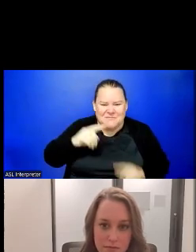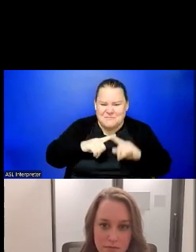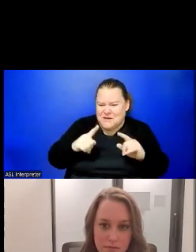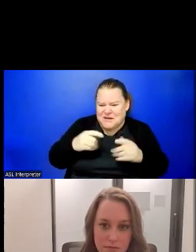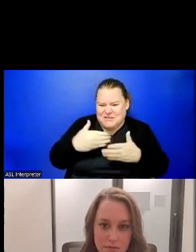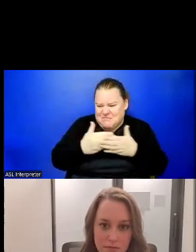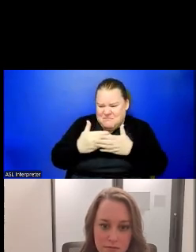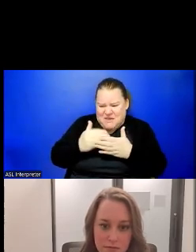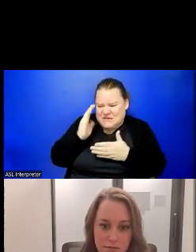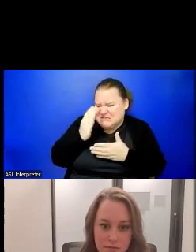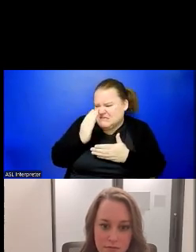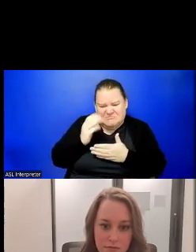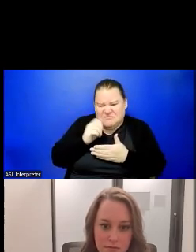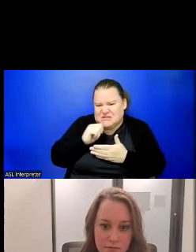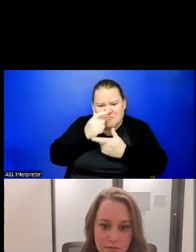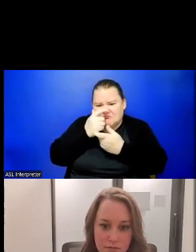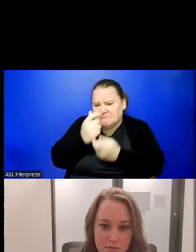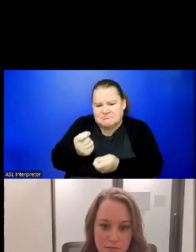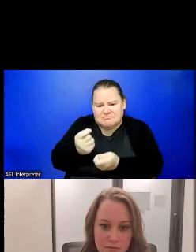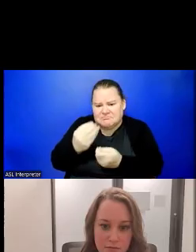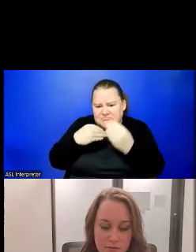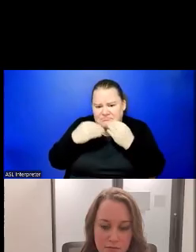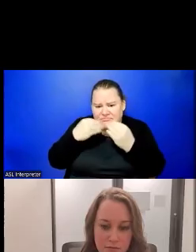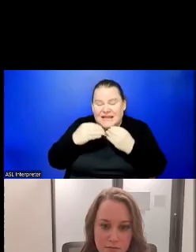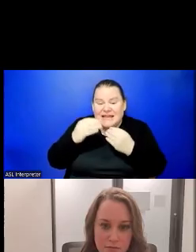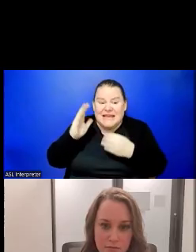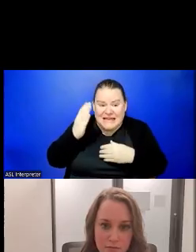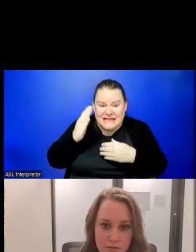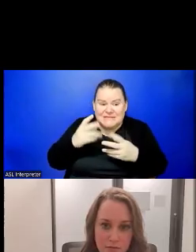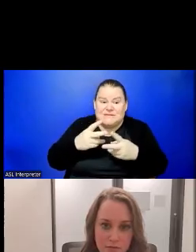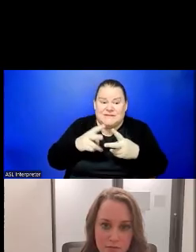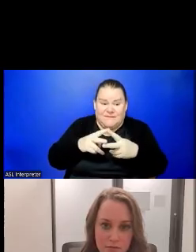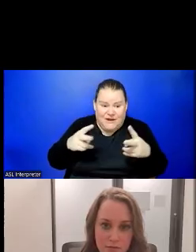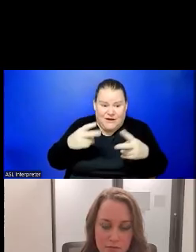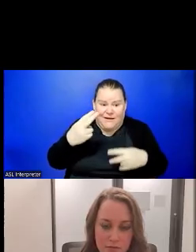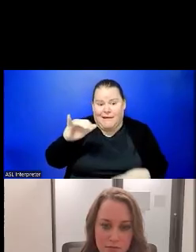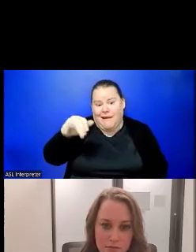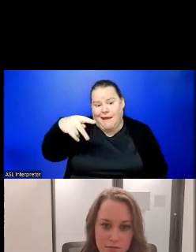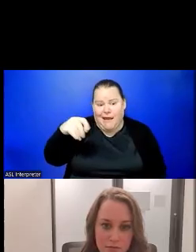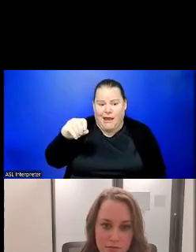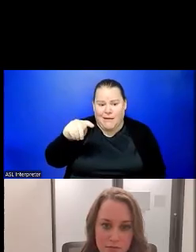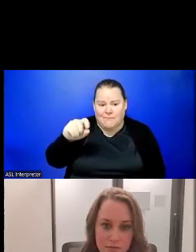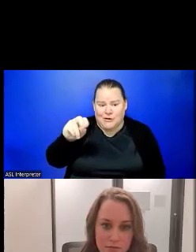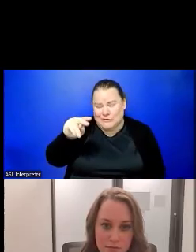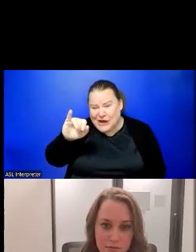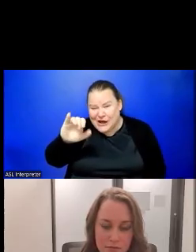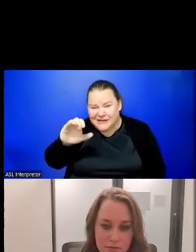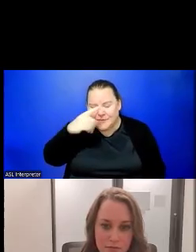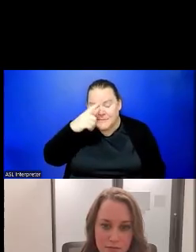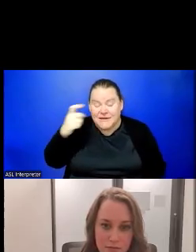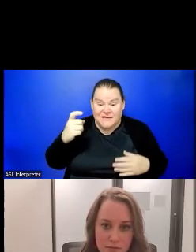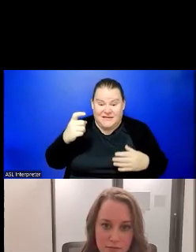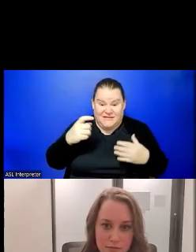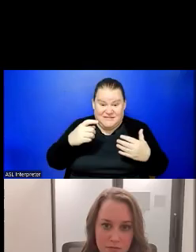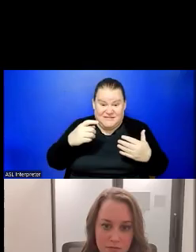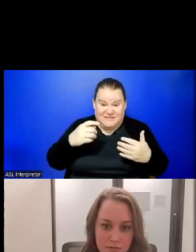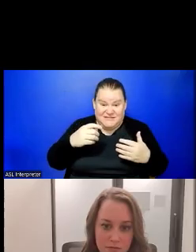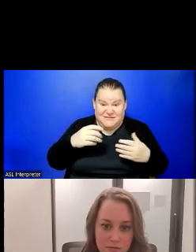feeding and seems very hypotonic. And because of the lack of feeding, had some low blood sugars that had to get